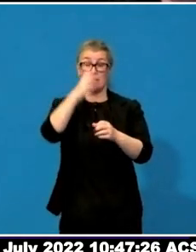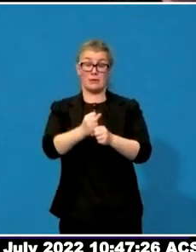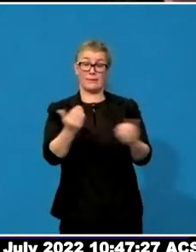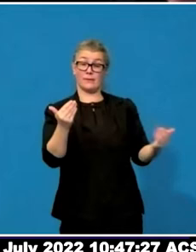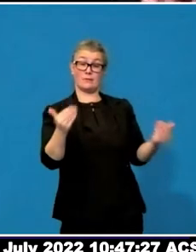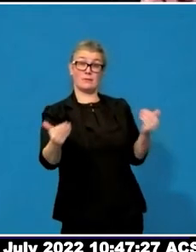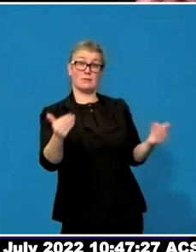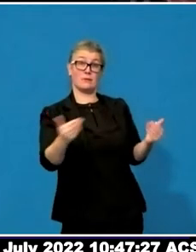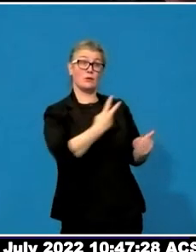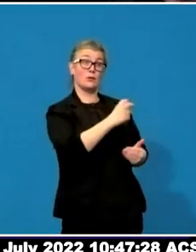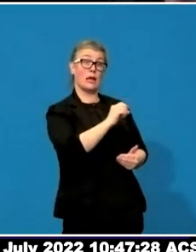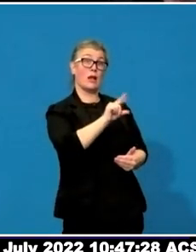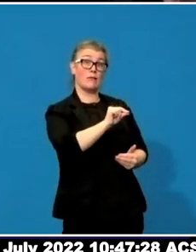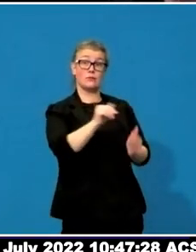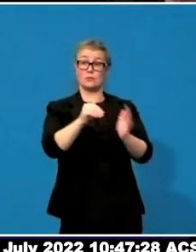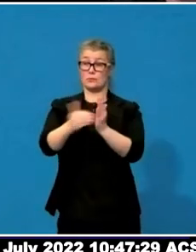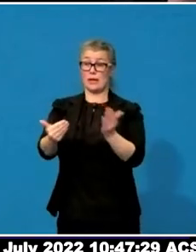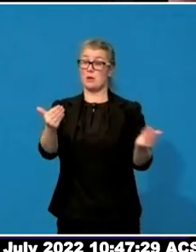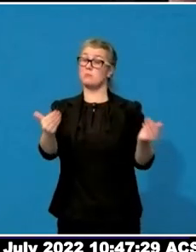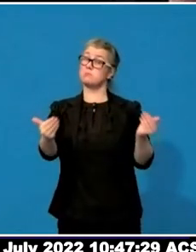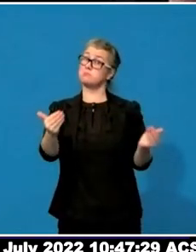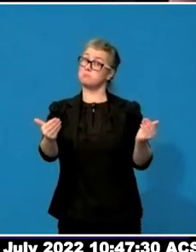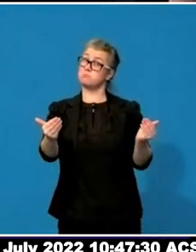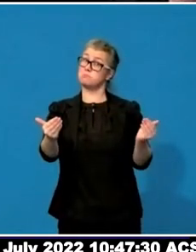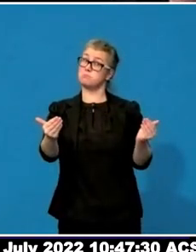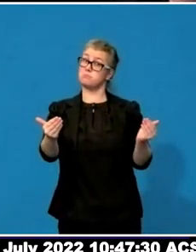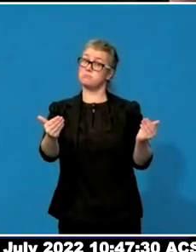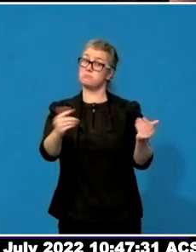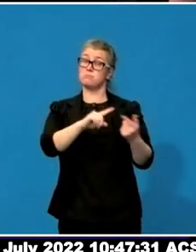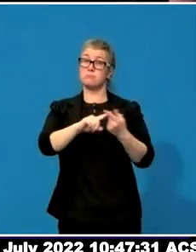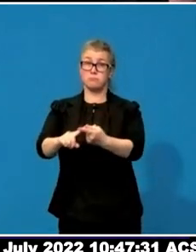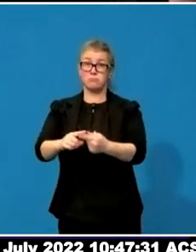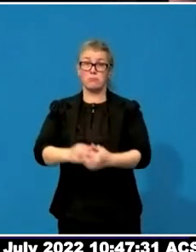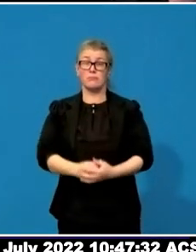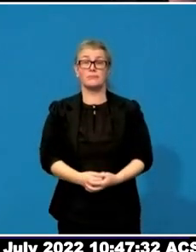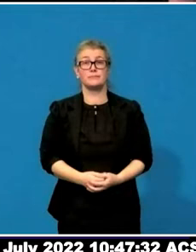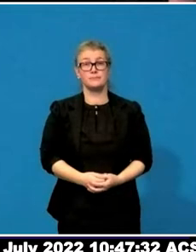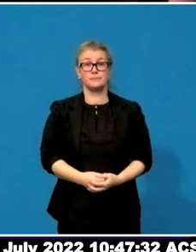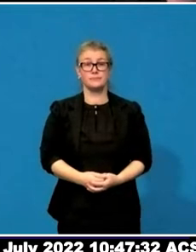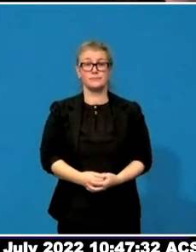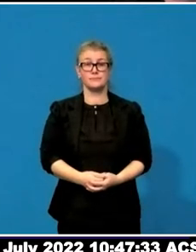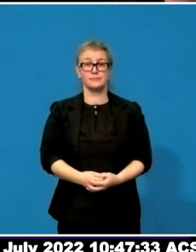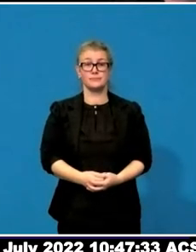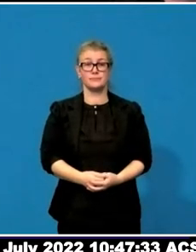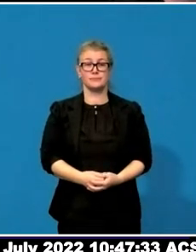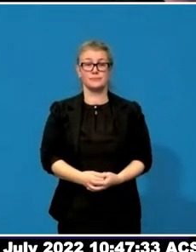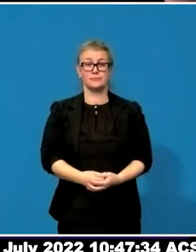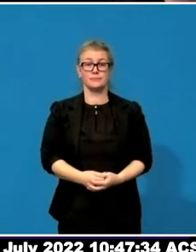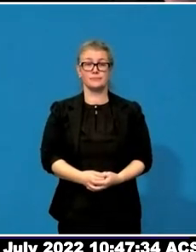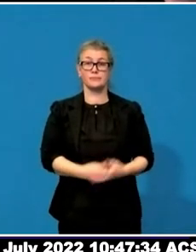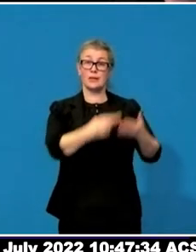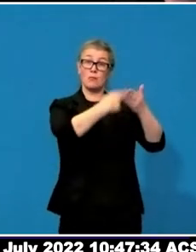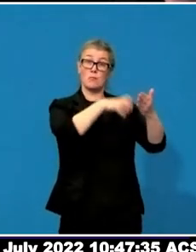The report will be echoed in First Nations people with disability from remote and very